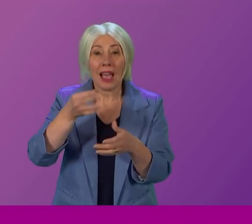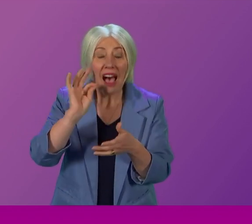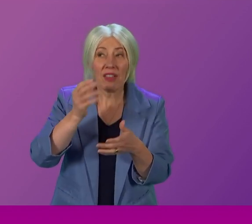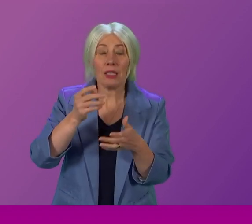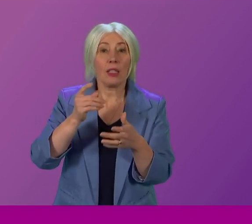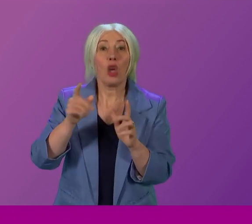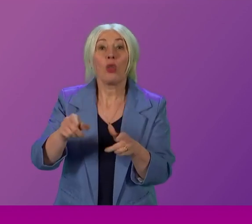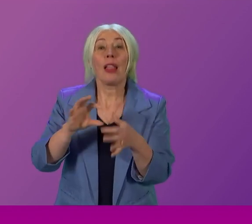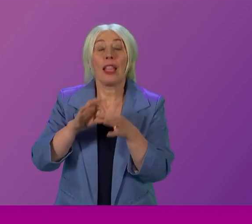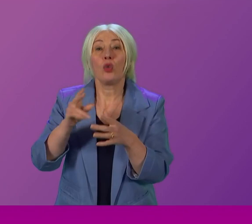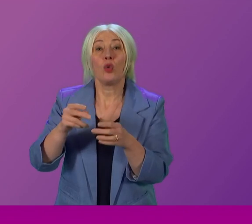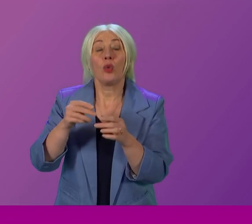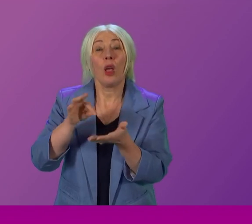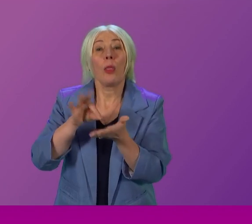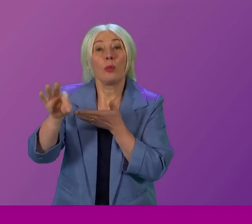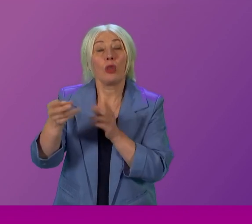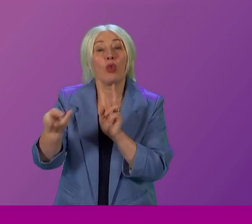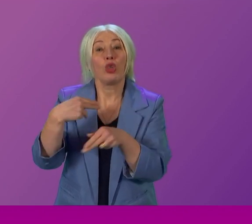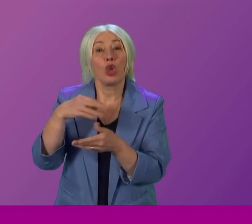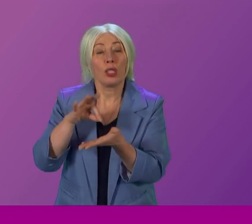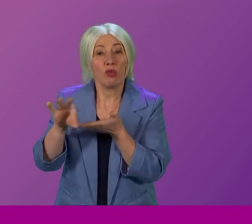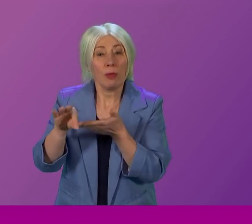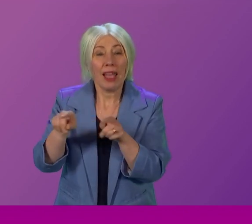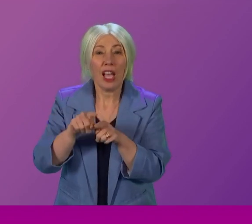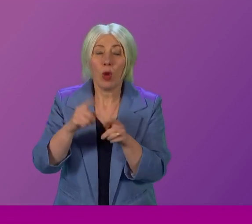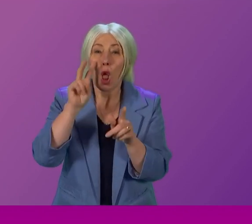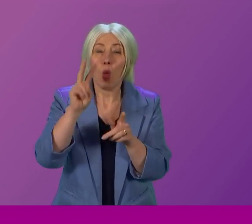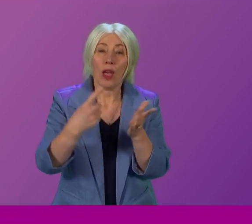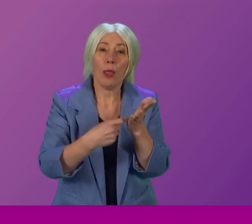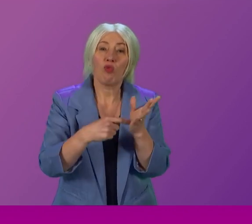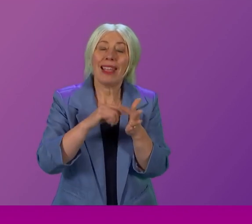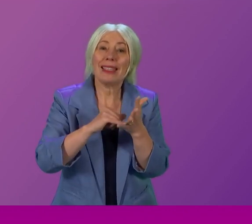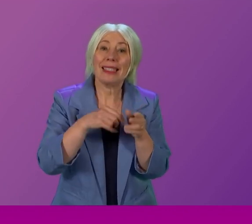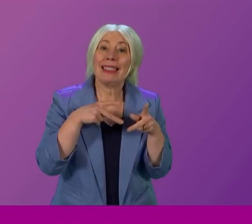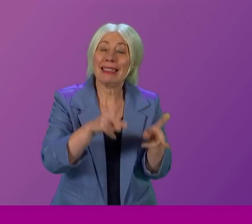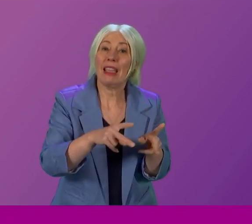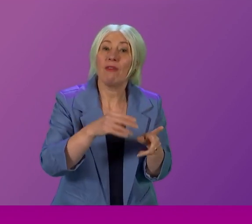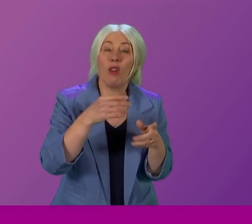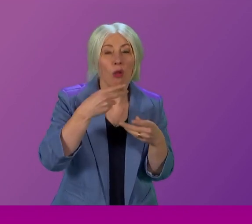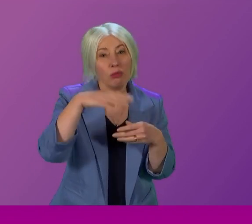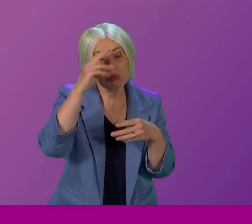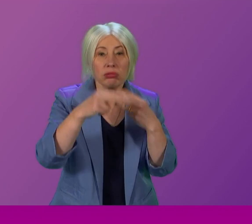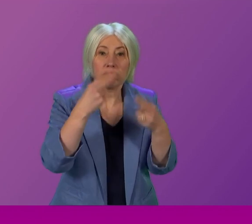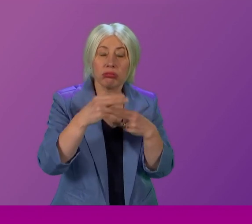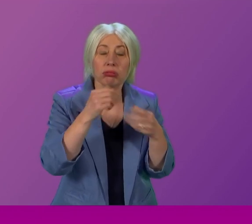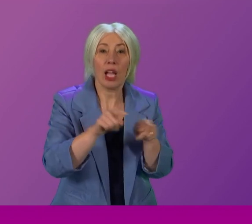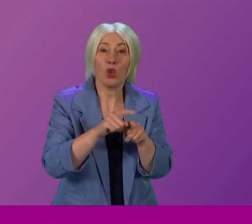replicate the UK Government’s 75 per cent rates relief for hospitality businesses and halt the alcohol advertising and sponsorship review,